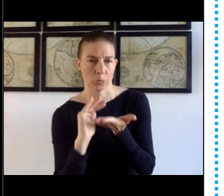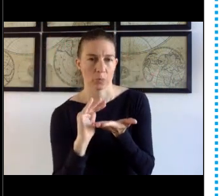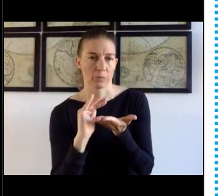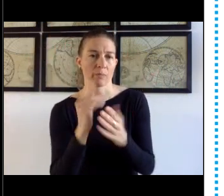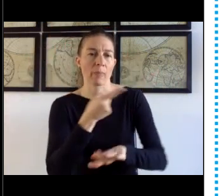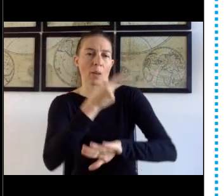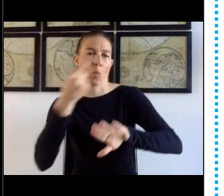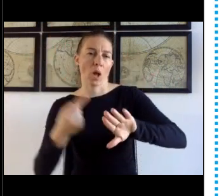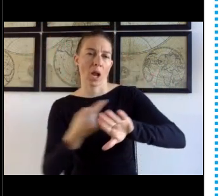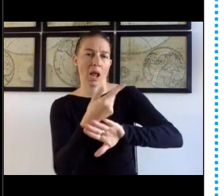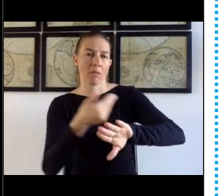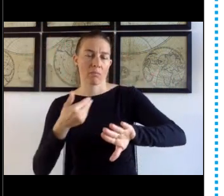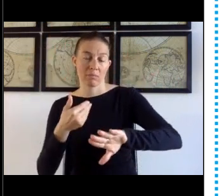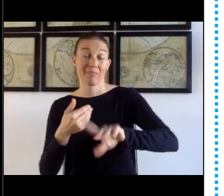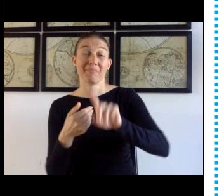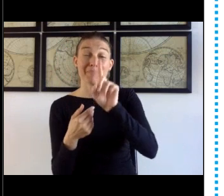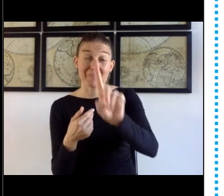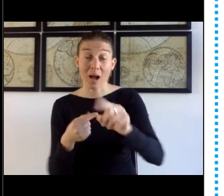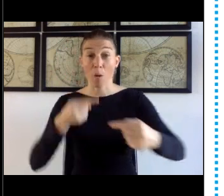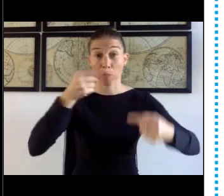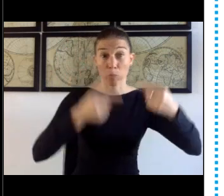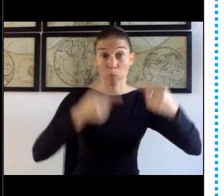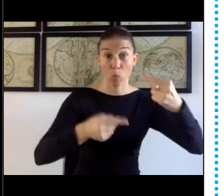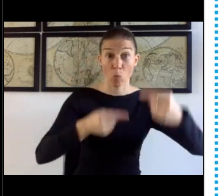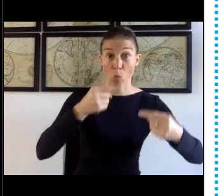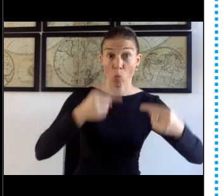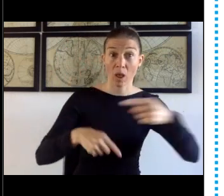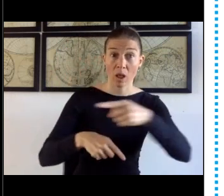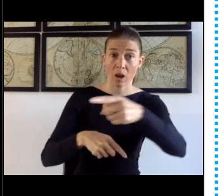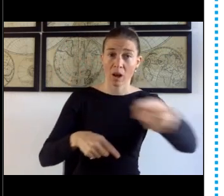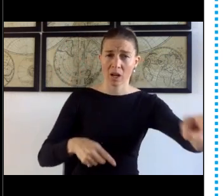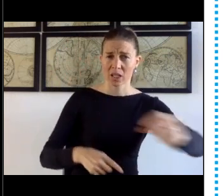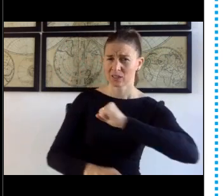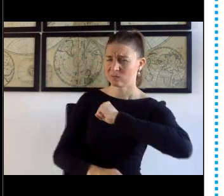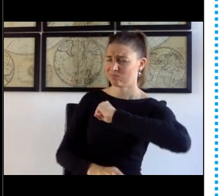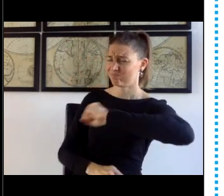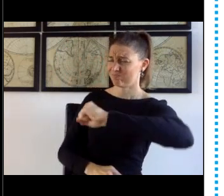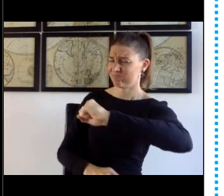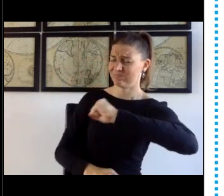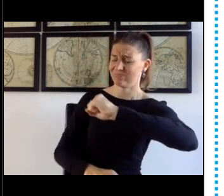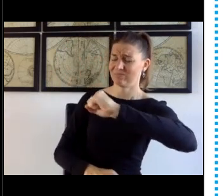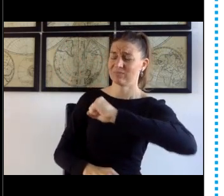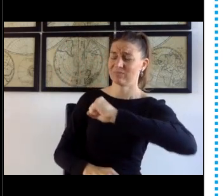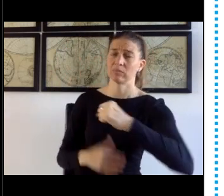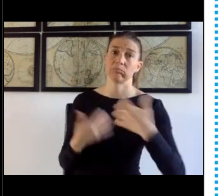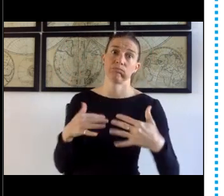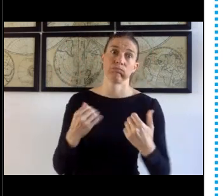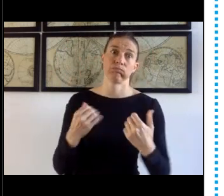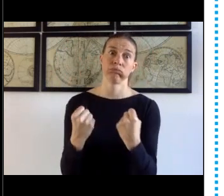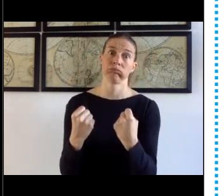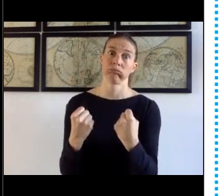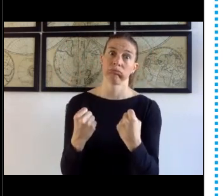the political resistance is really strong. So there is a lot of lobbying from the industry going on.